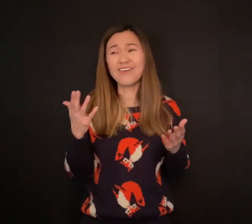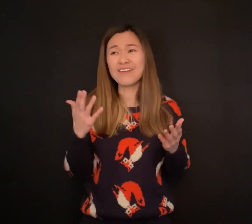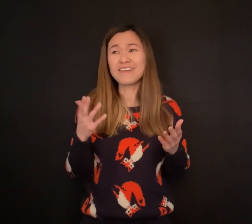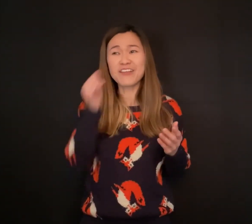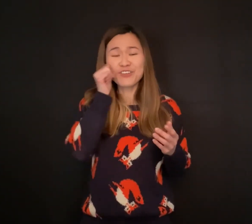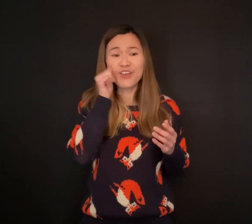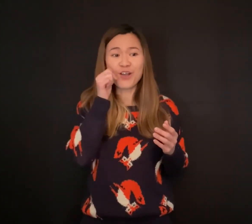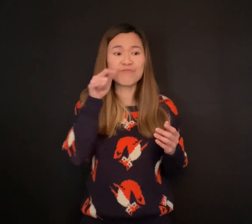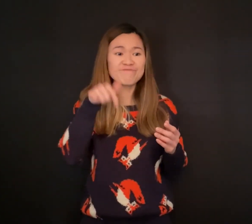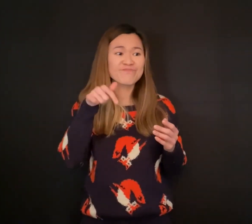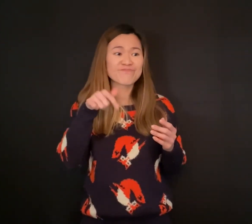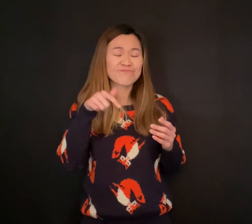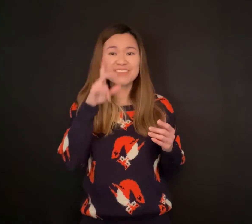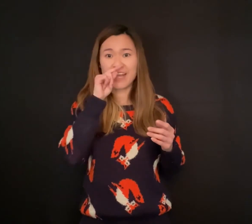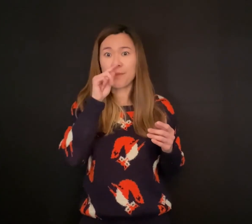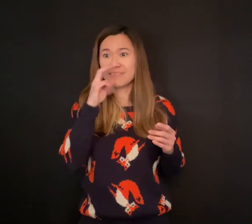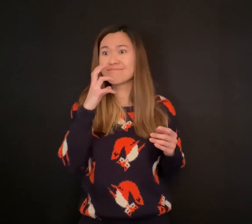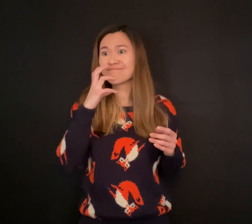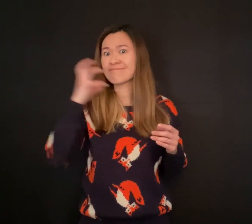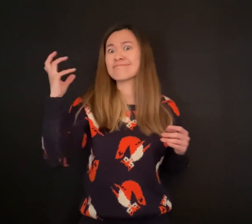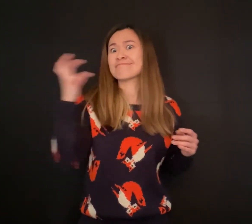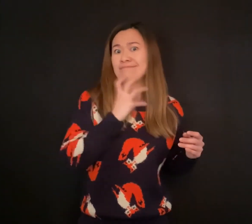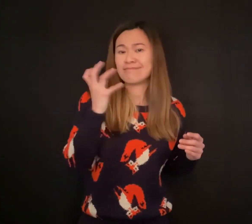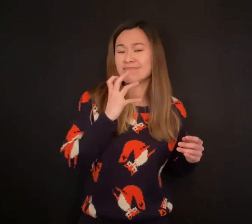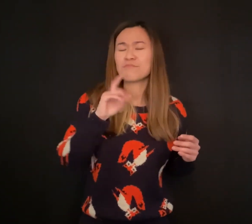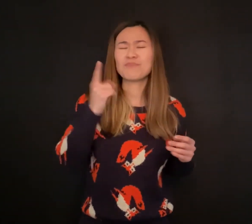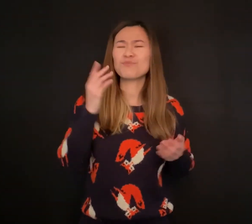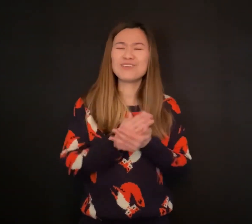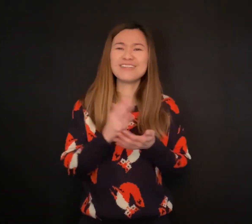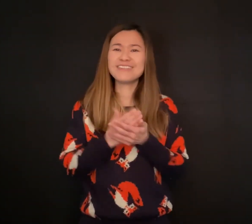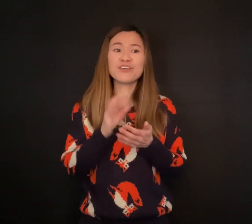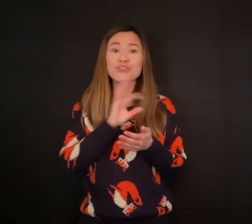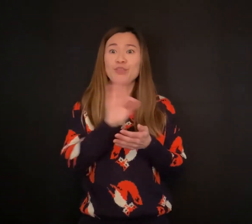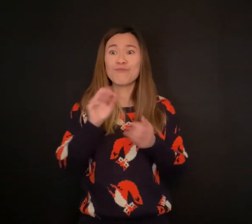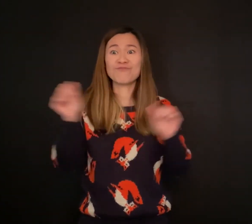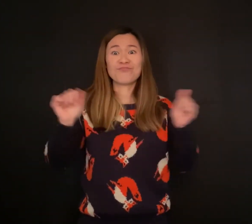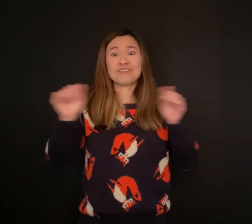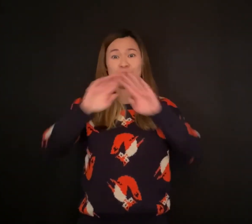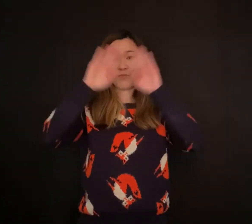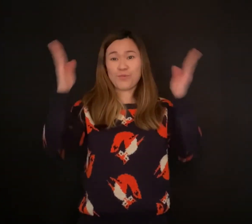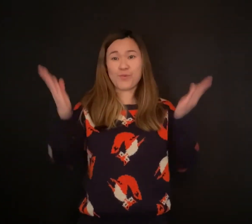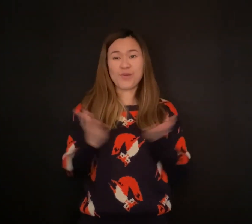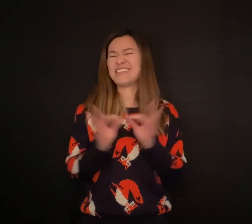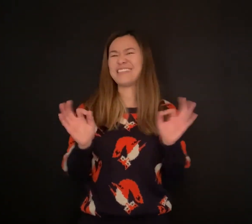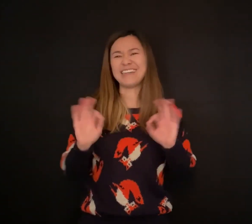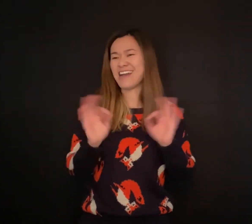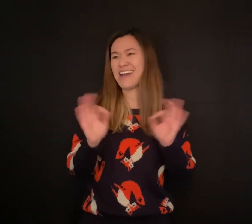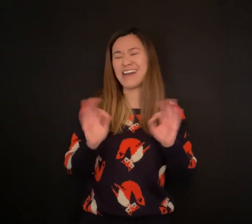Look, I know that this is a dangerous time right now, but it's not the end of the world.